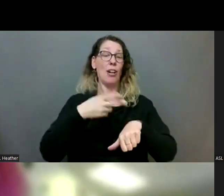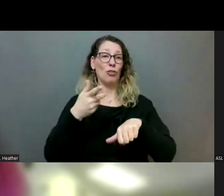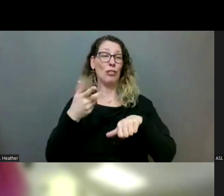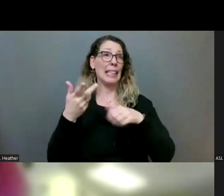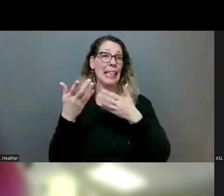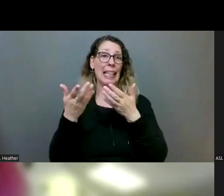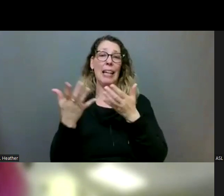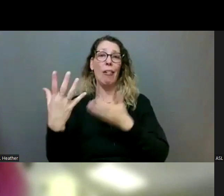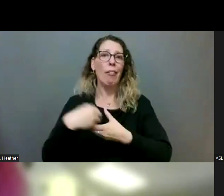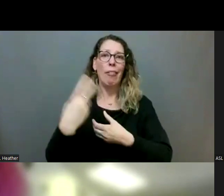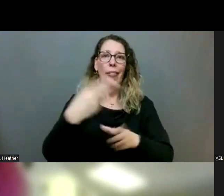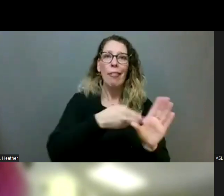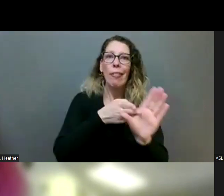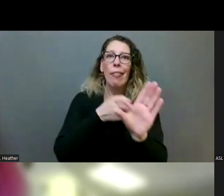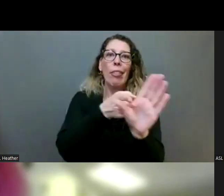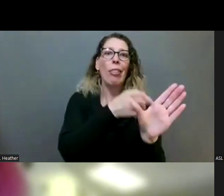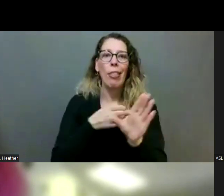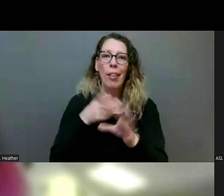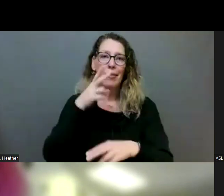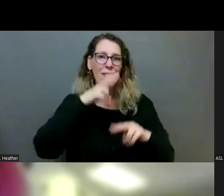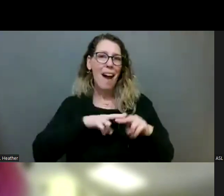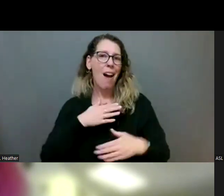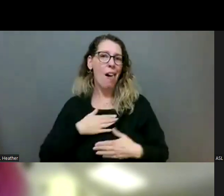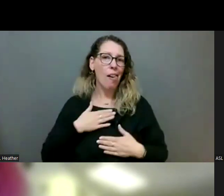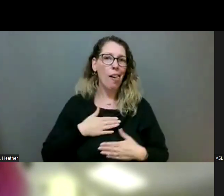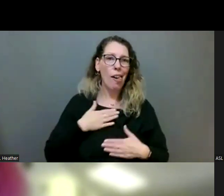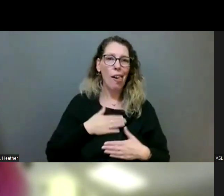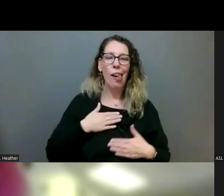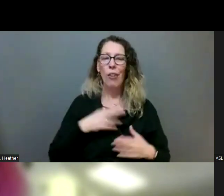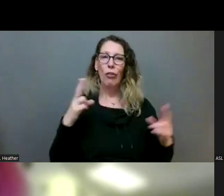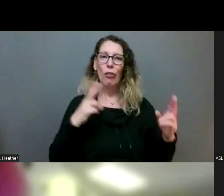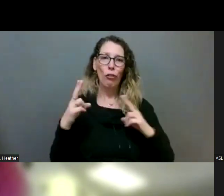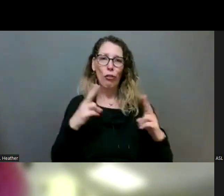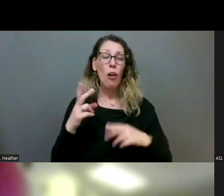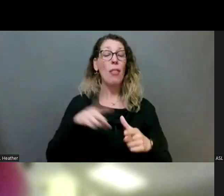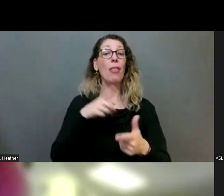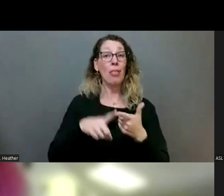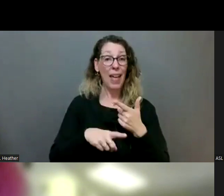join in that and have fun with that. And then we then he created the almost perfect